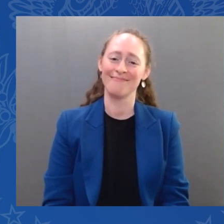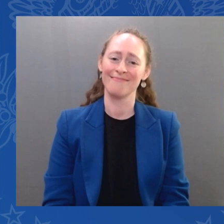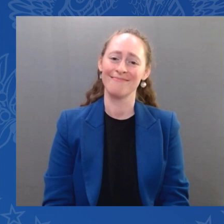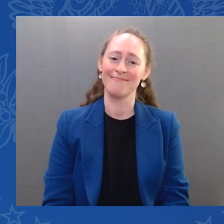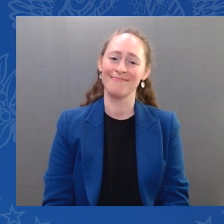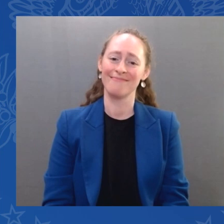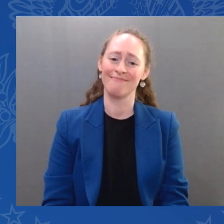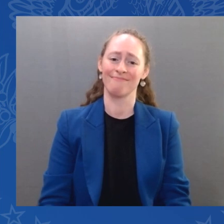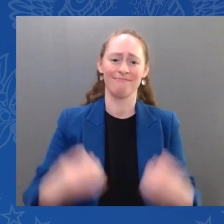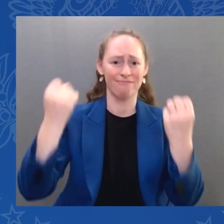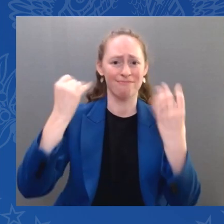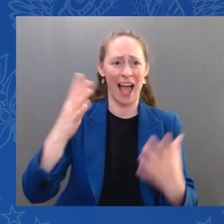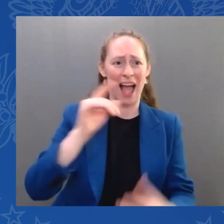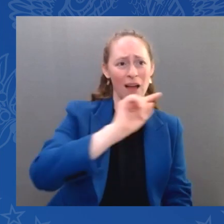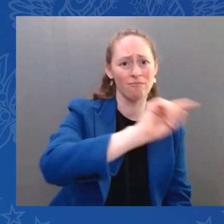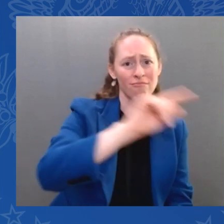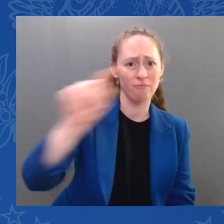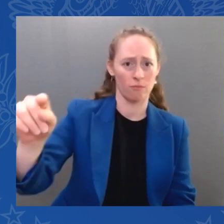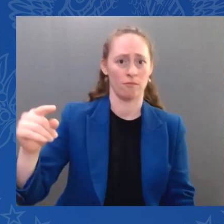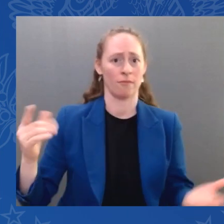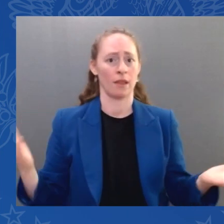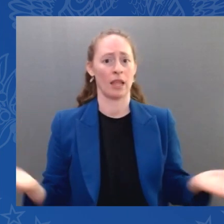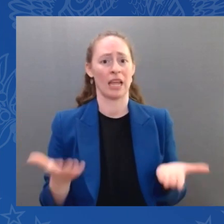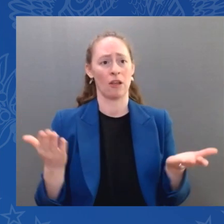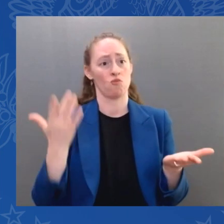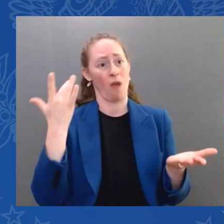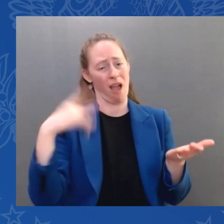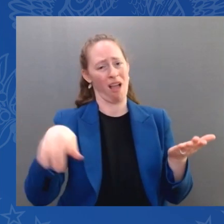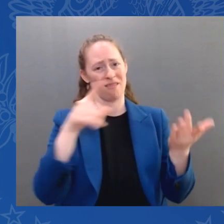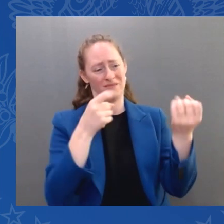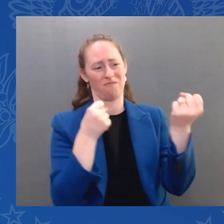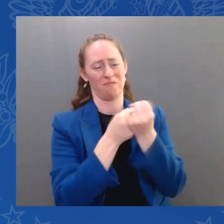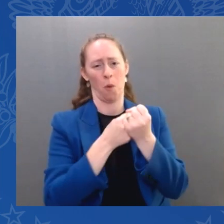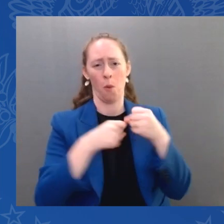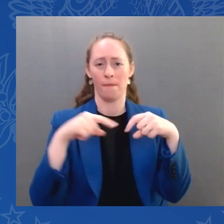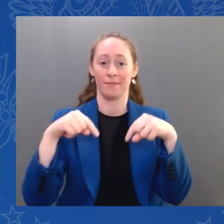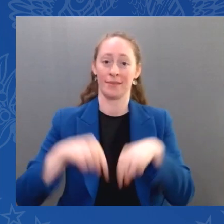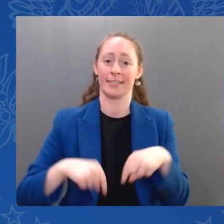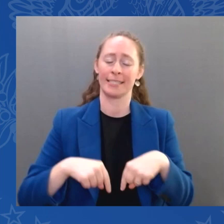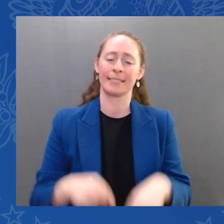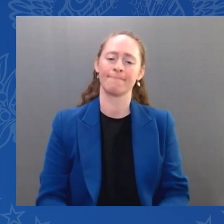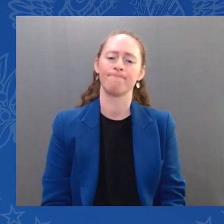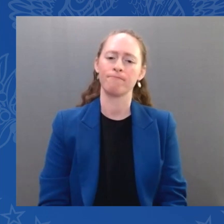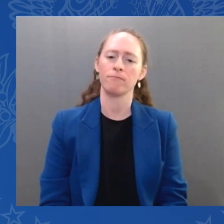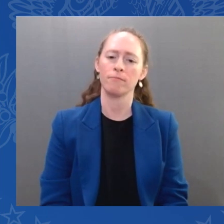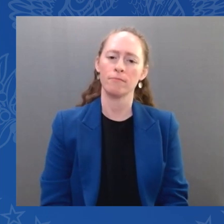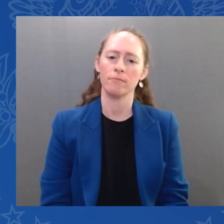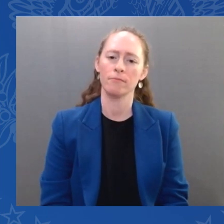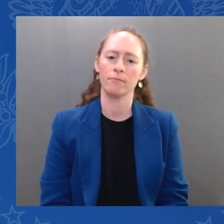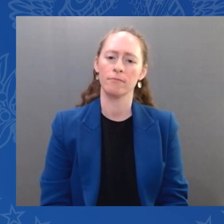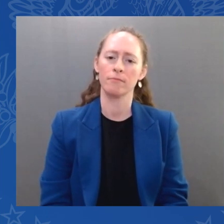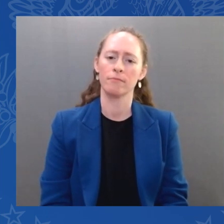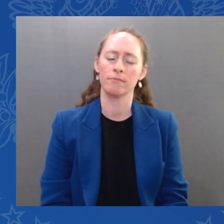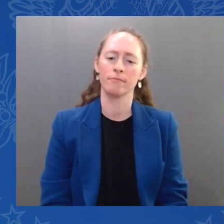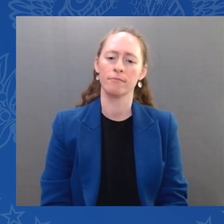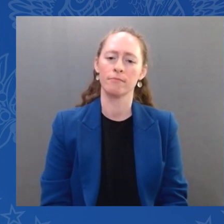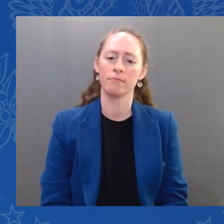And I'm sorry Senators Schumer and Blumenthal can't be here today, but they're working from home, overcoming mild cases of COVID.